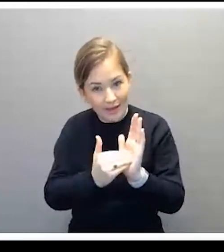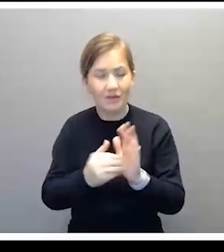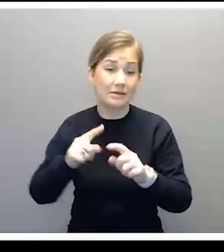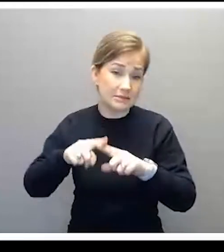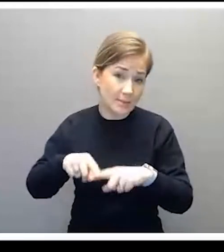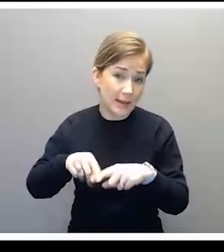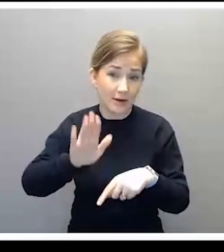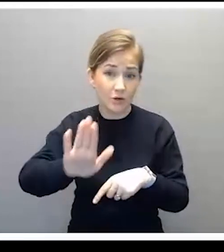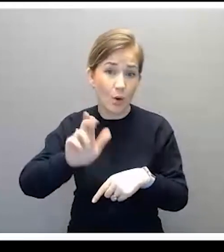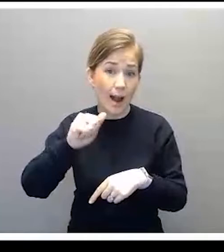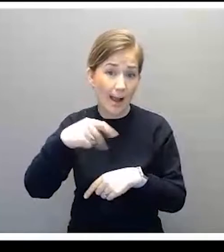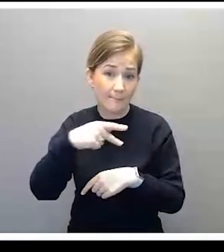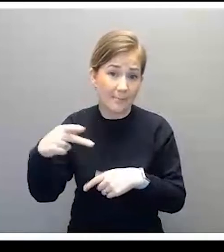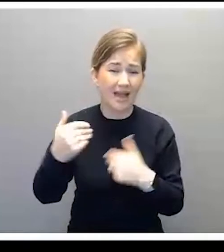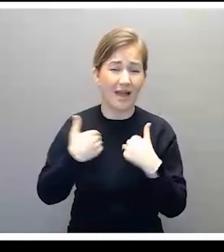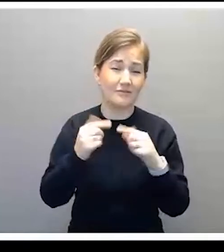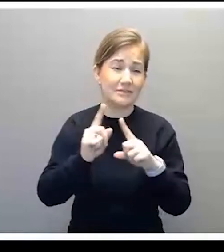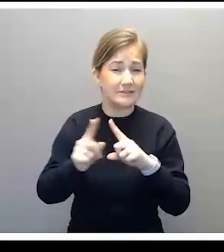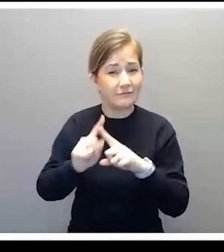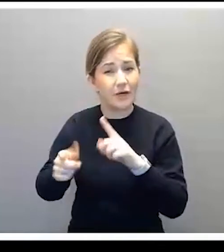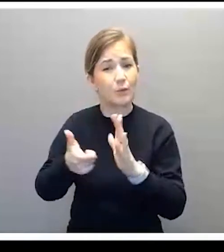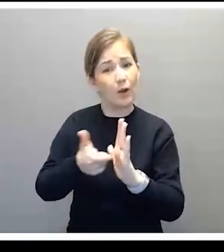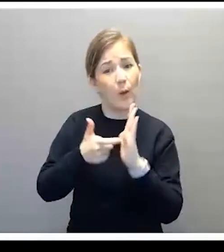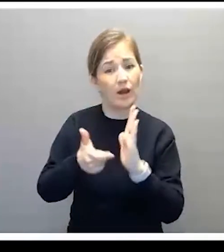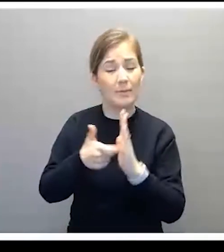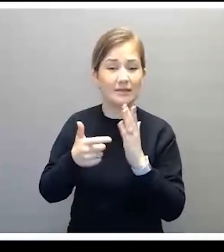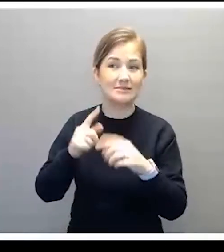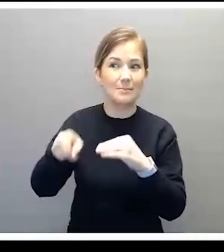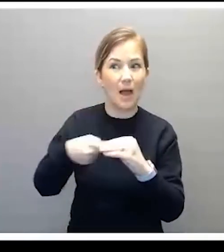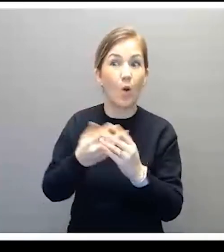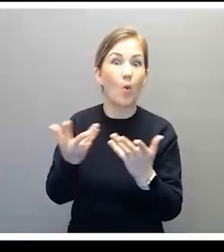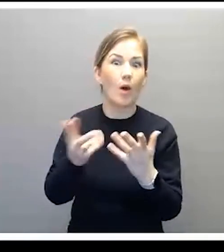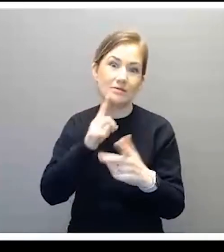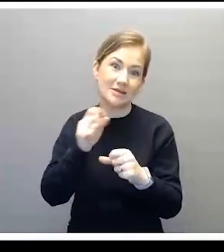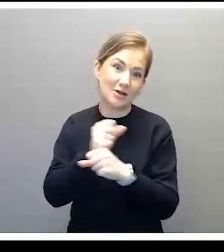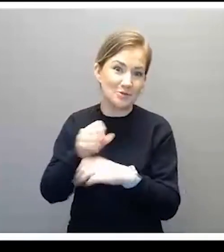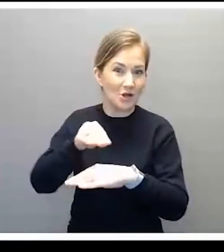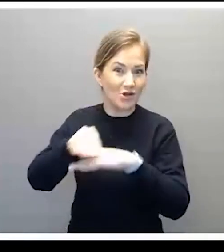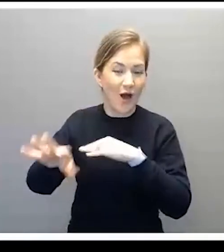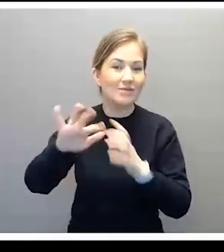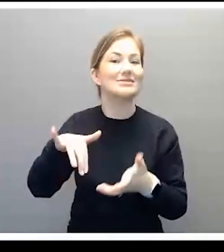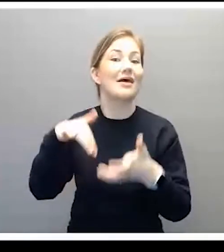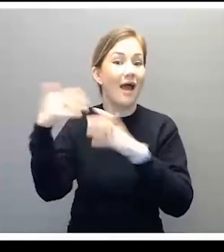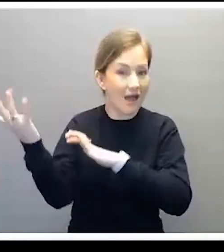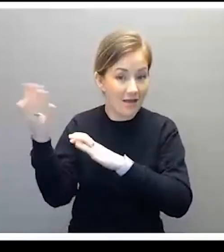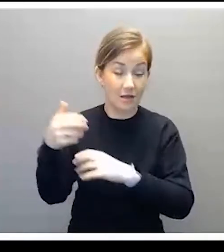And depending on the application you have, there's different requirements about what's creating havoc in your environment.